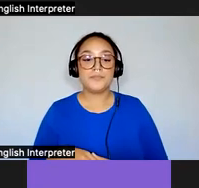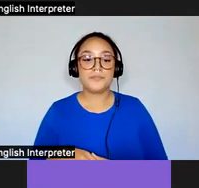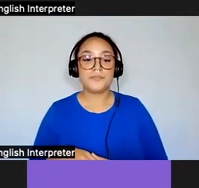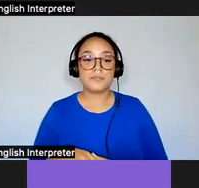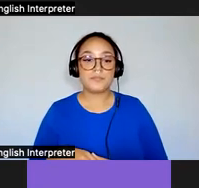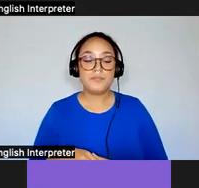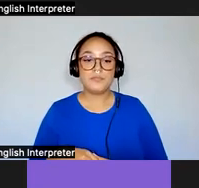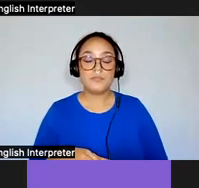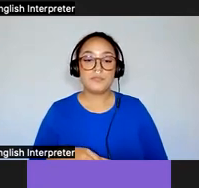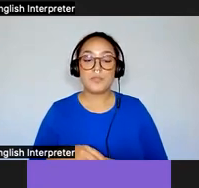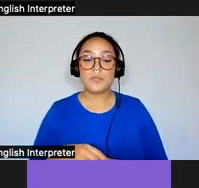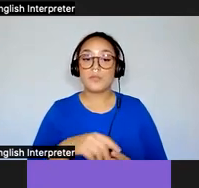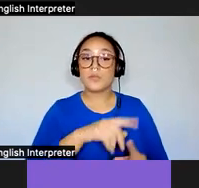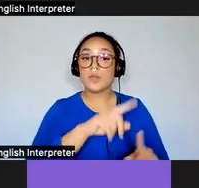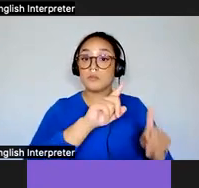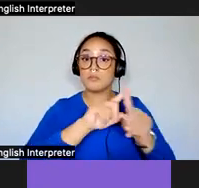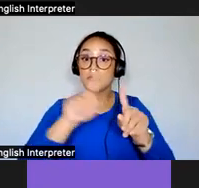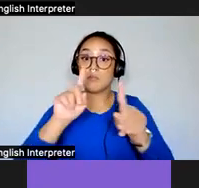parks that are selected as part of animating cheer on a park.